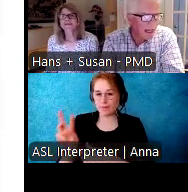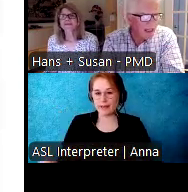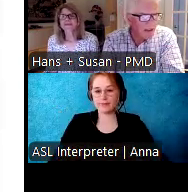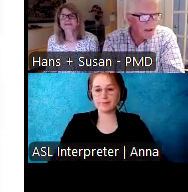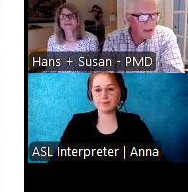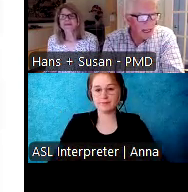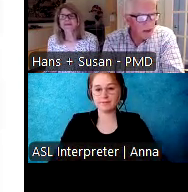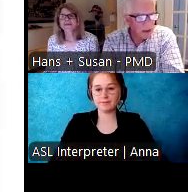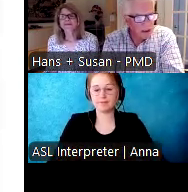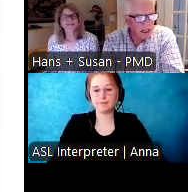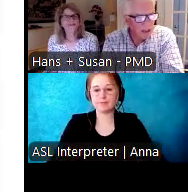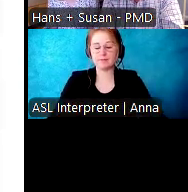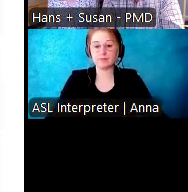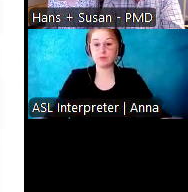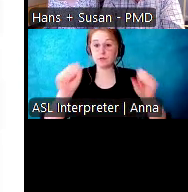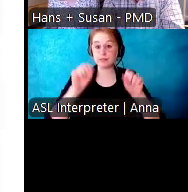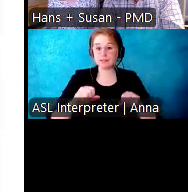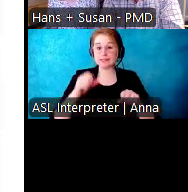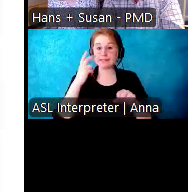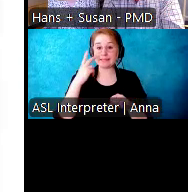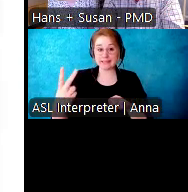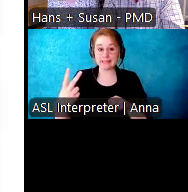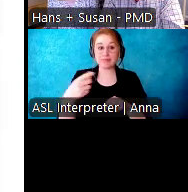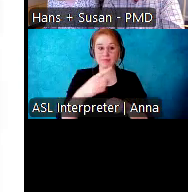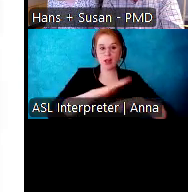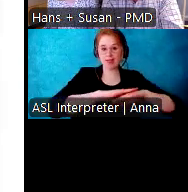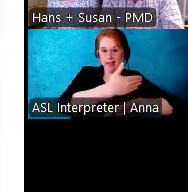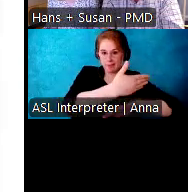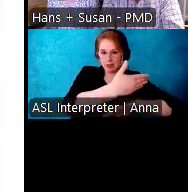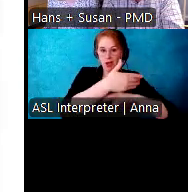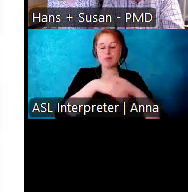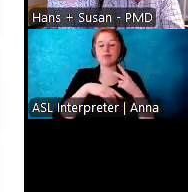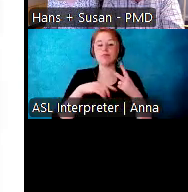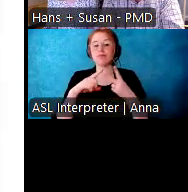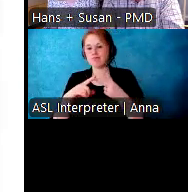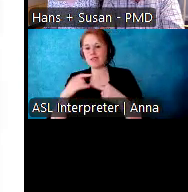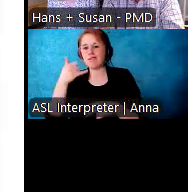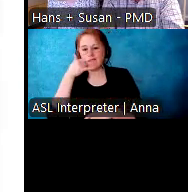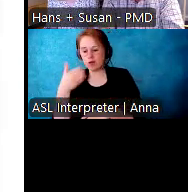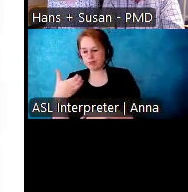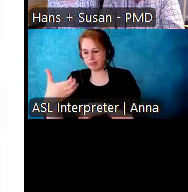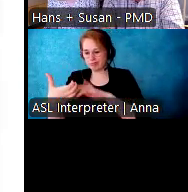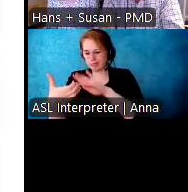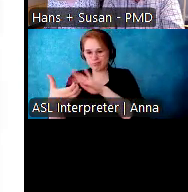And you can see how it looks on both a laptop, a desktop browser, as well as on mobile. You can see that the two versions